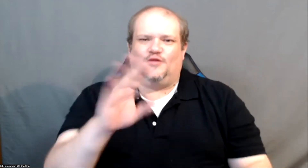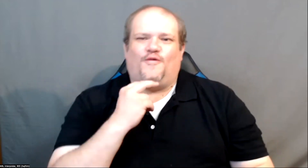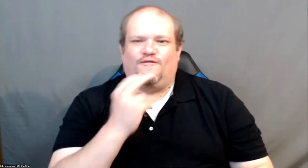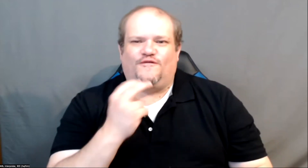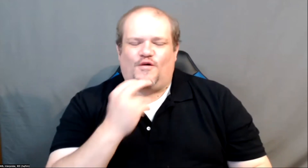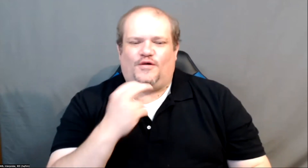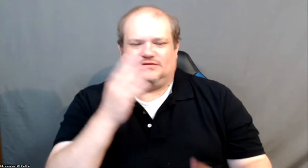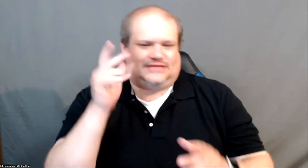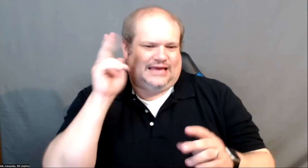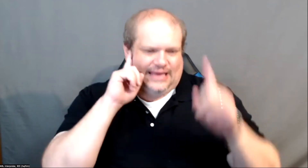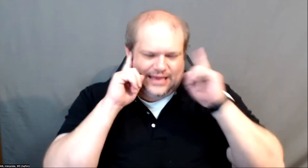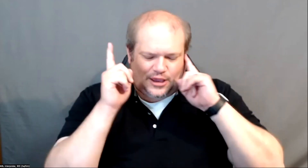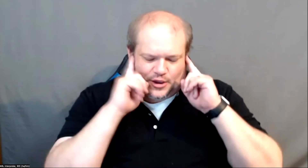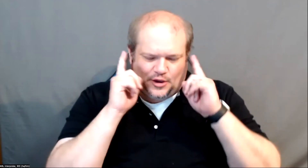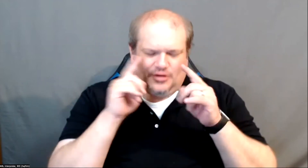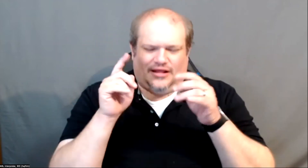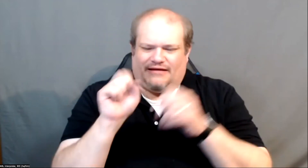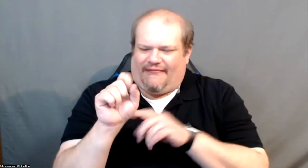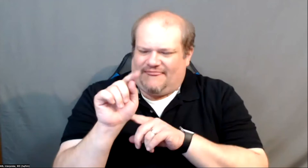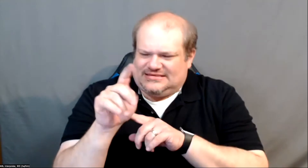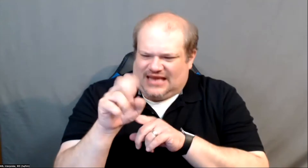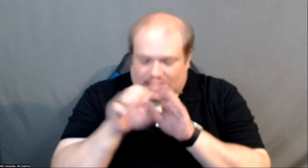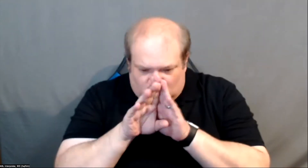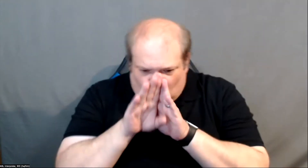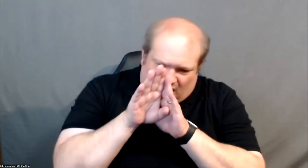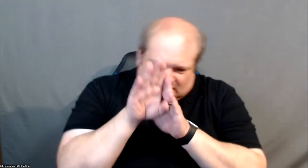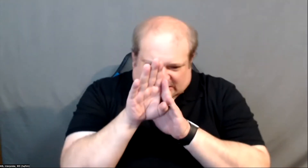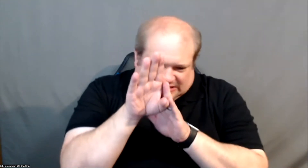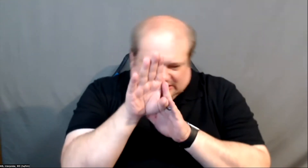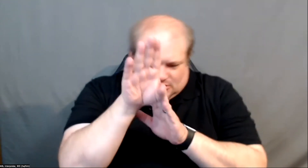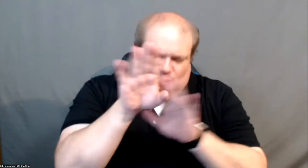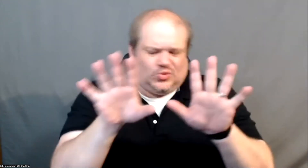know to hear the like the stakes rising slowly throughout the poem that was, that was cool.